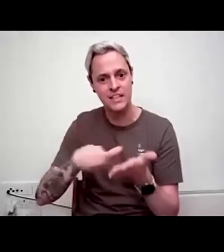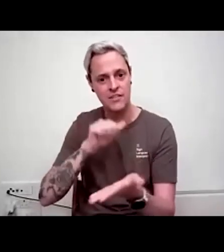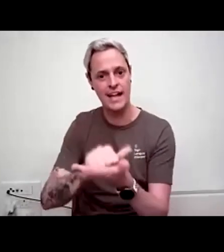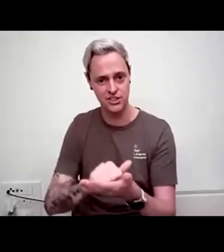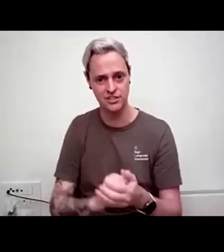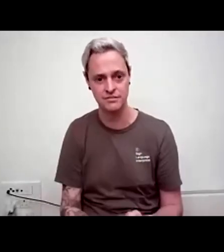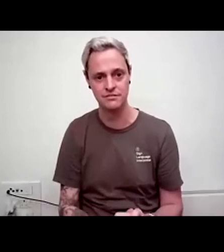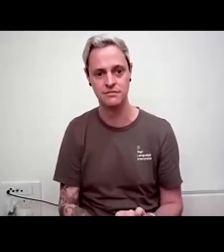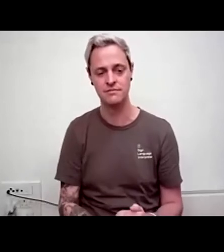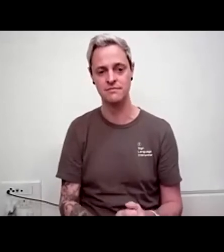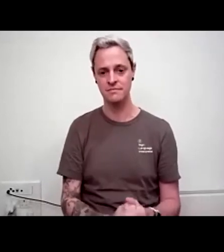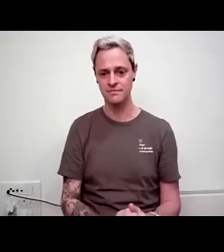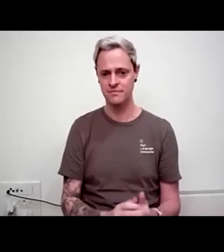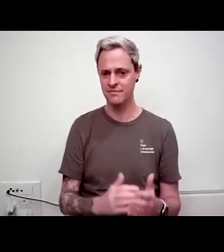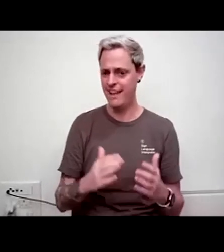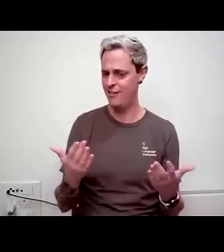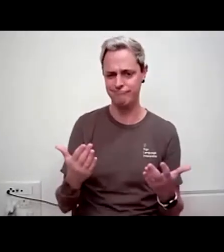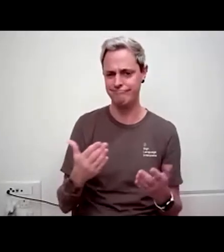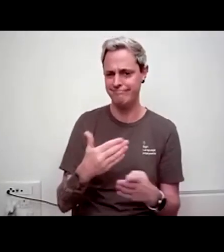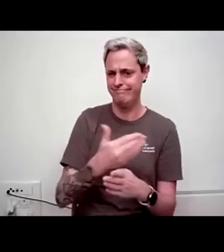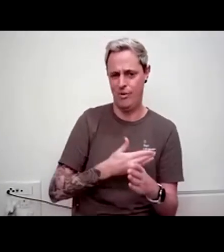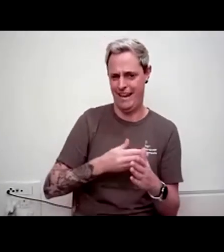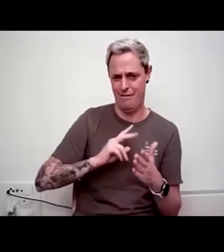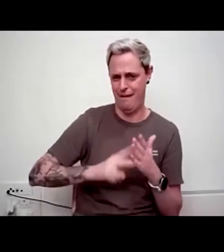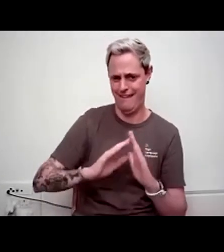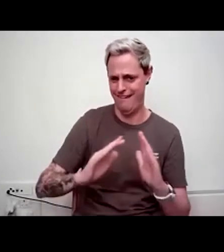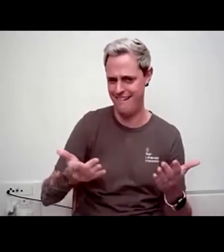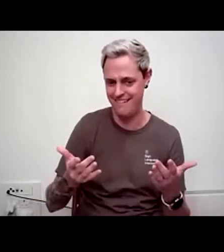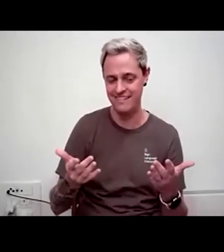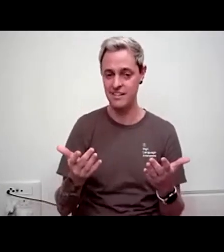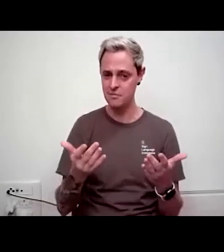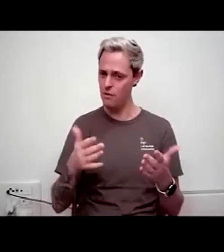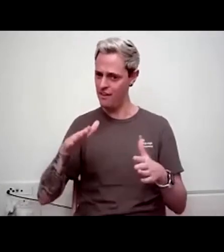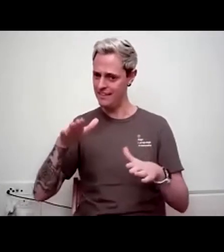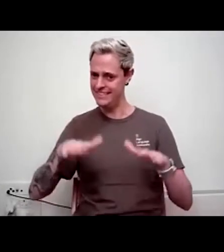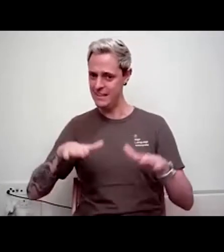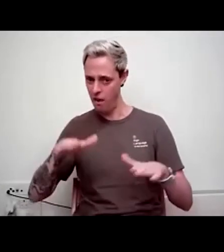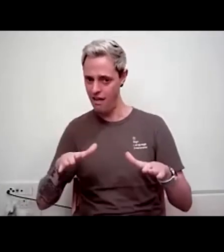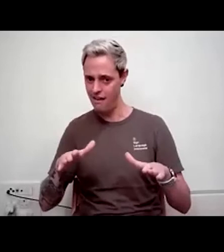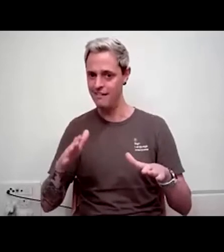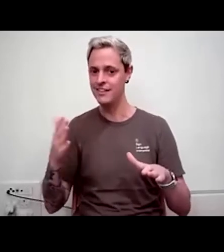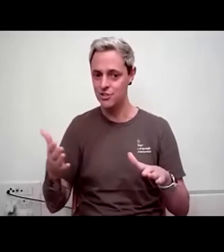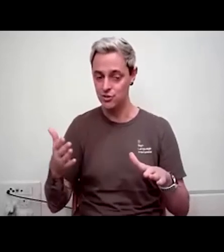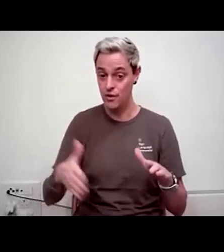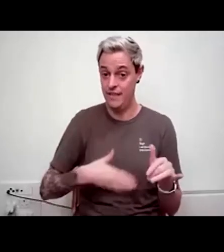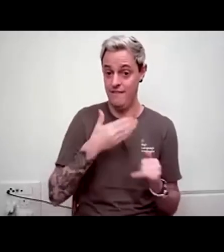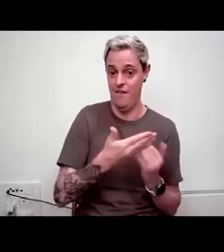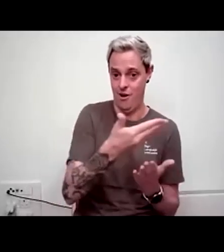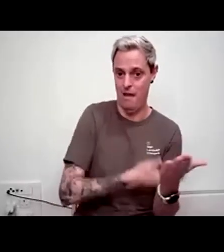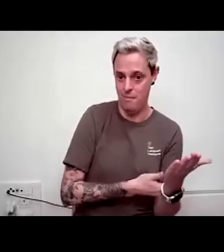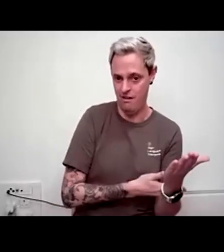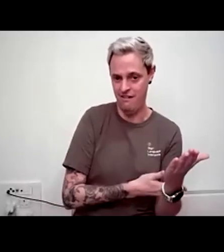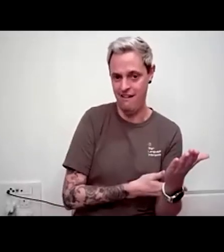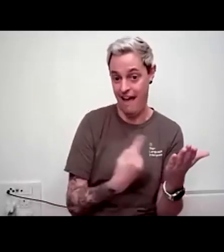Though it was not pre-planned, this is the kind of thematic symmetry between this final paper at the end of the conference and the paper